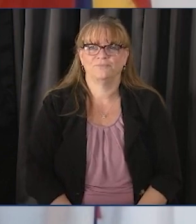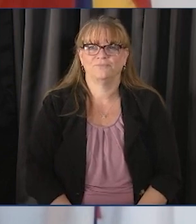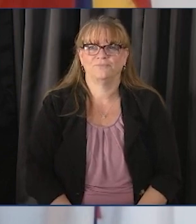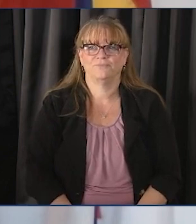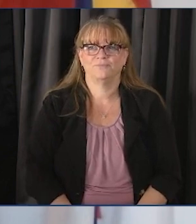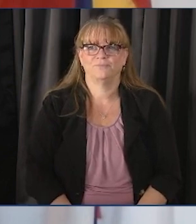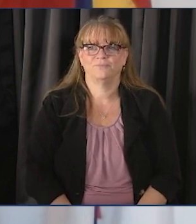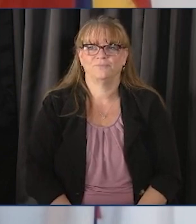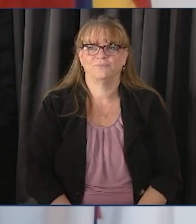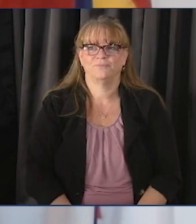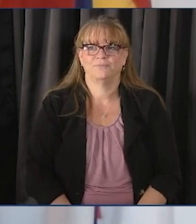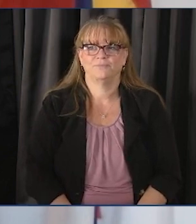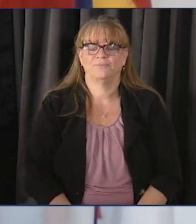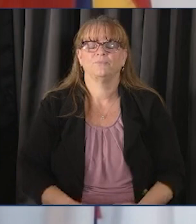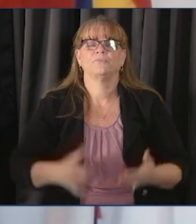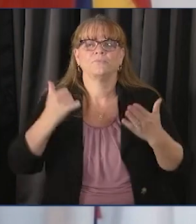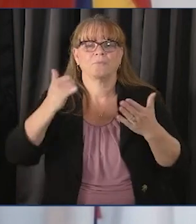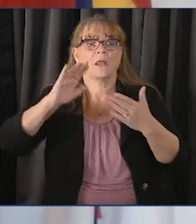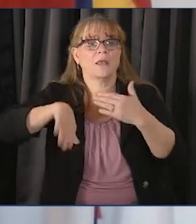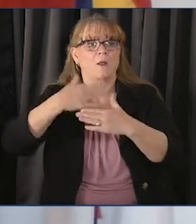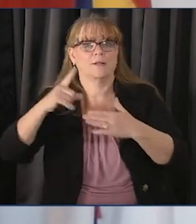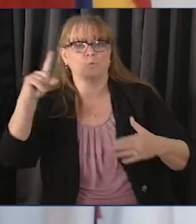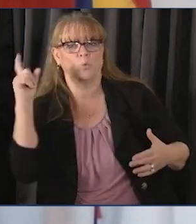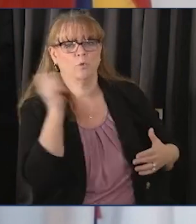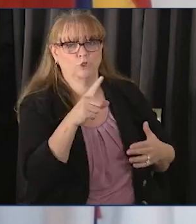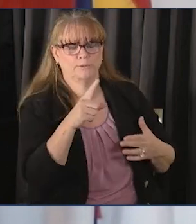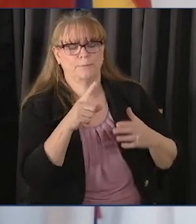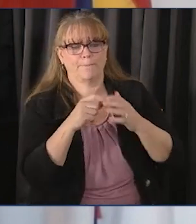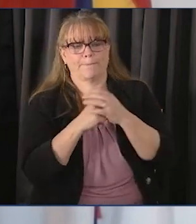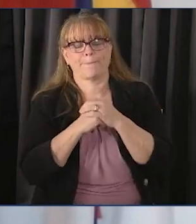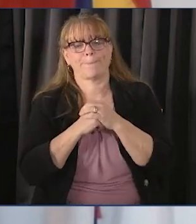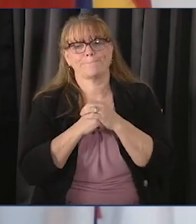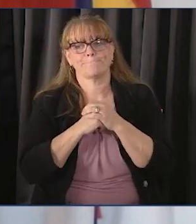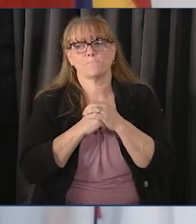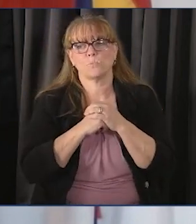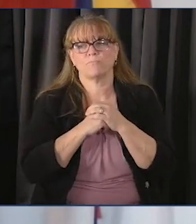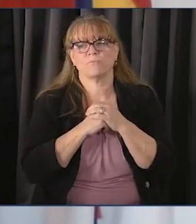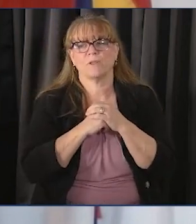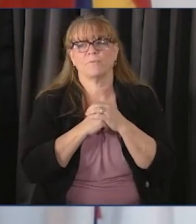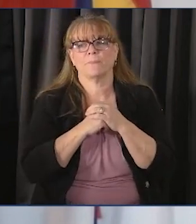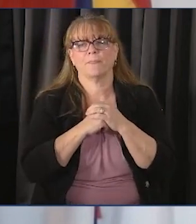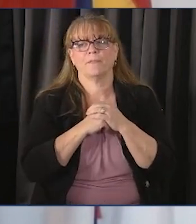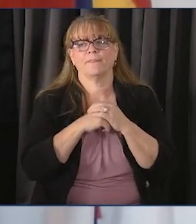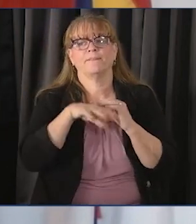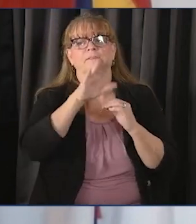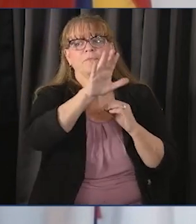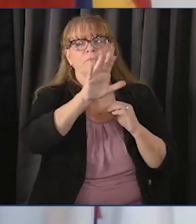I have a two part question regarding tomorrow and the inauguration.